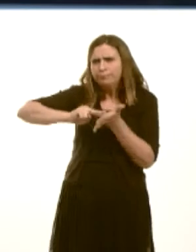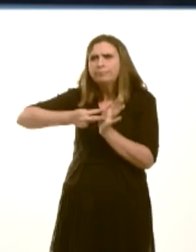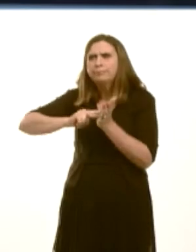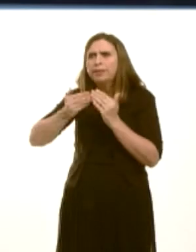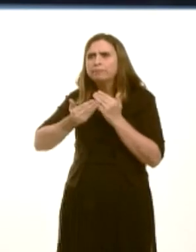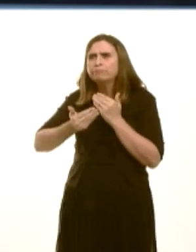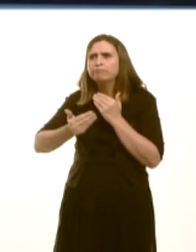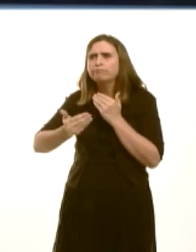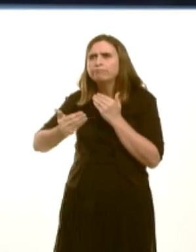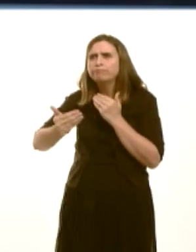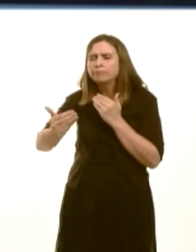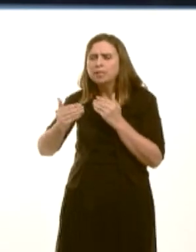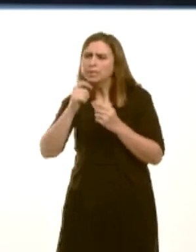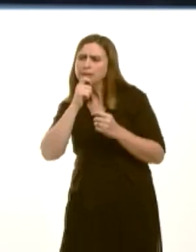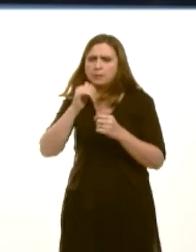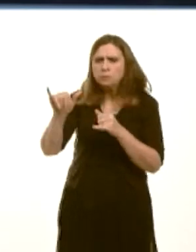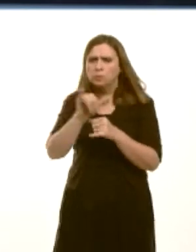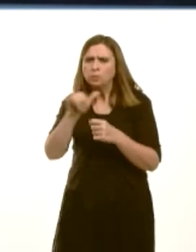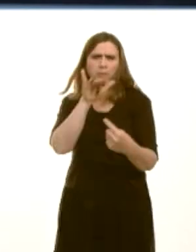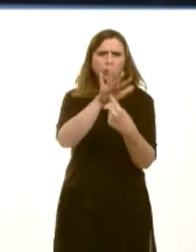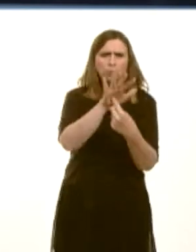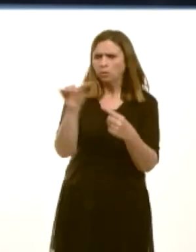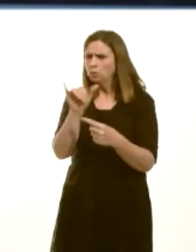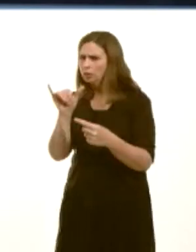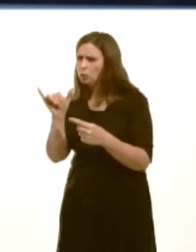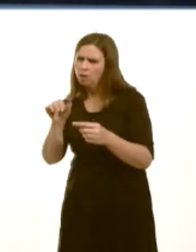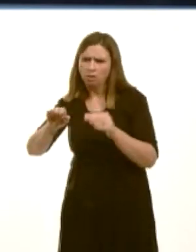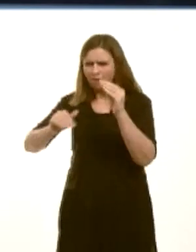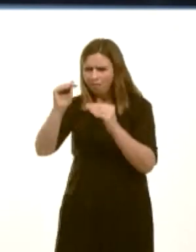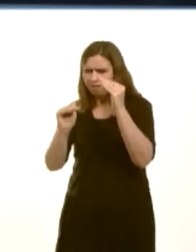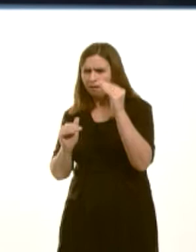their spending priorities. First Minister, will you make a statement today to provide